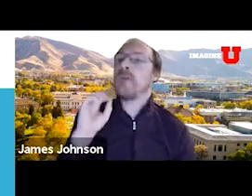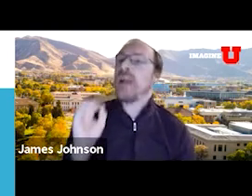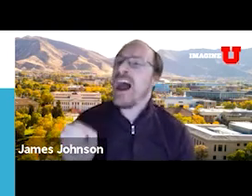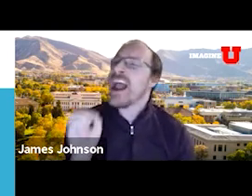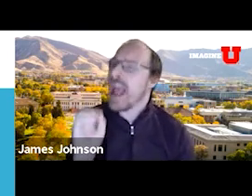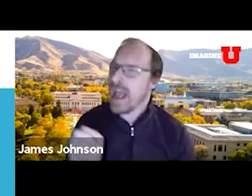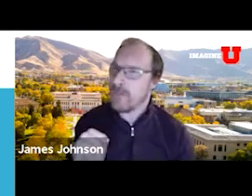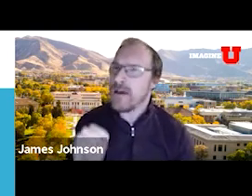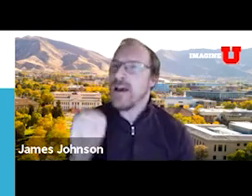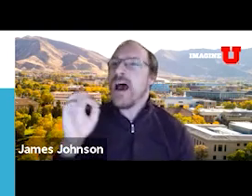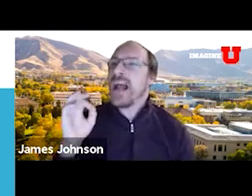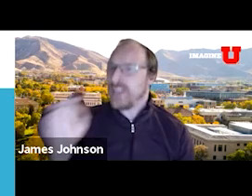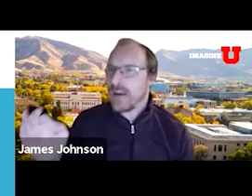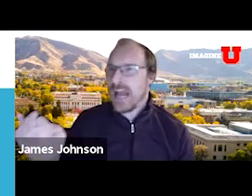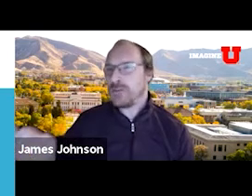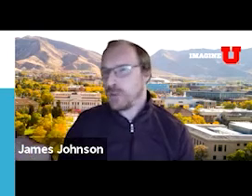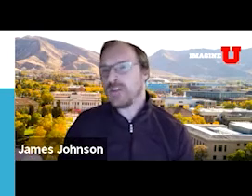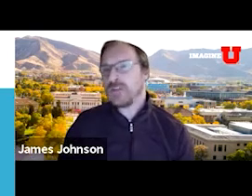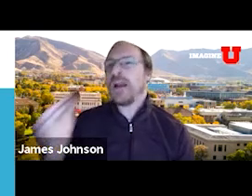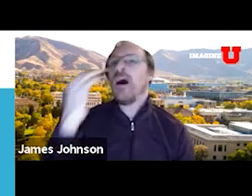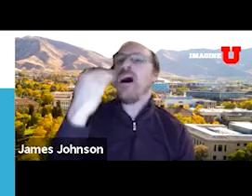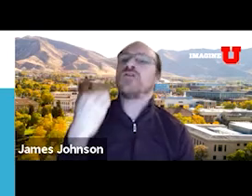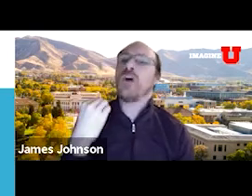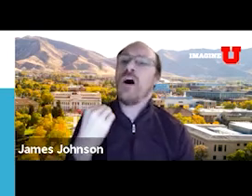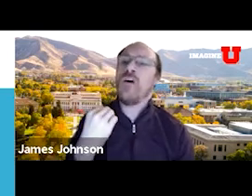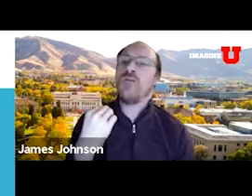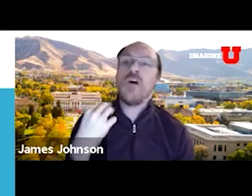but I am a different evolution because of